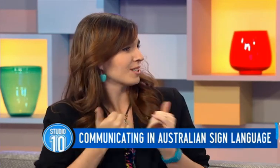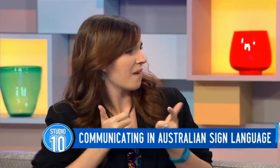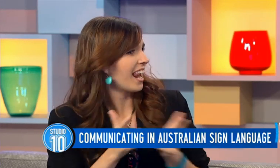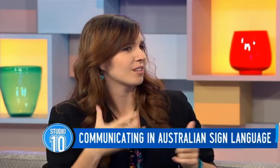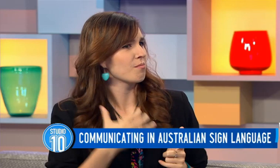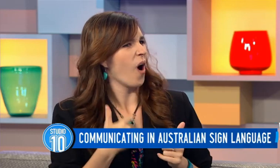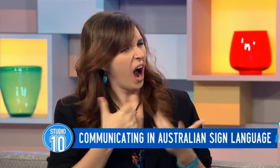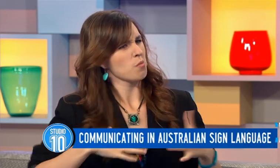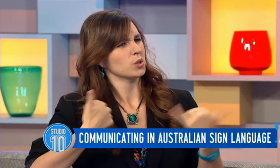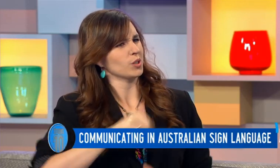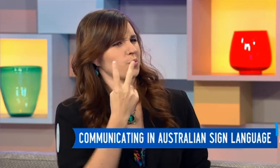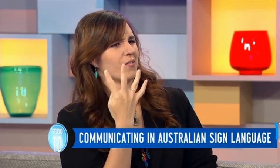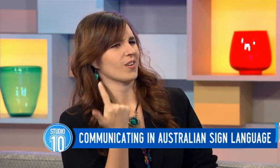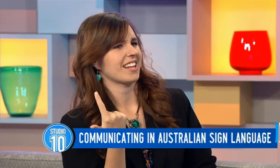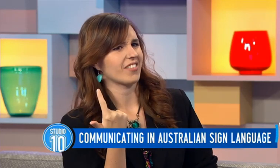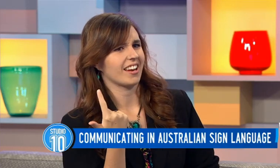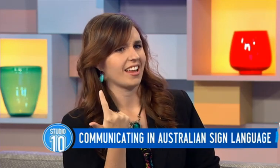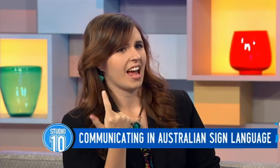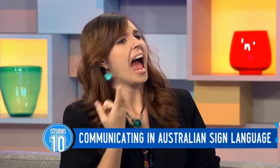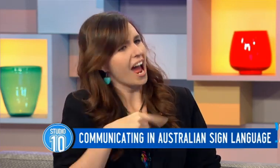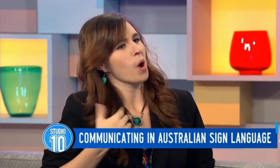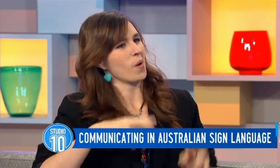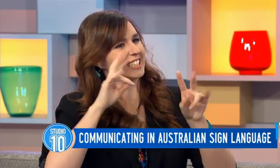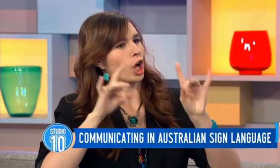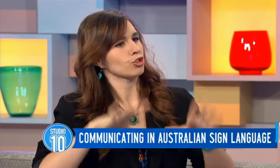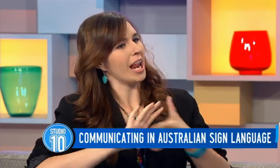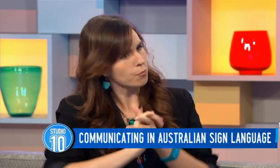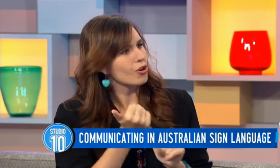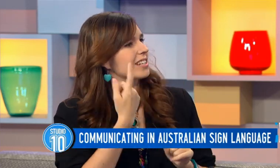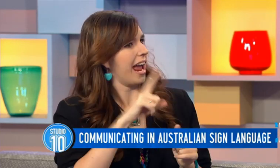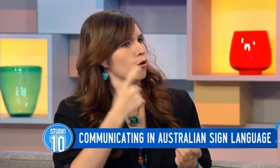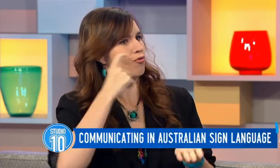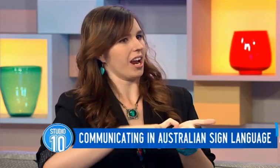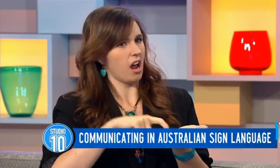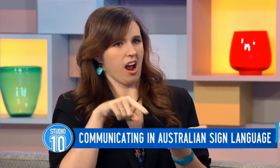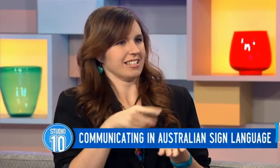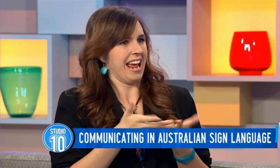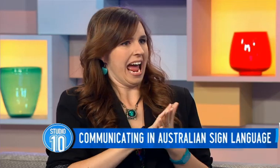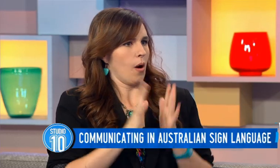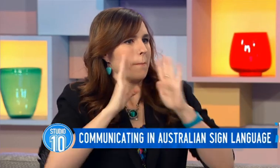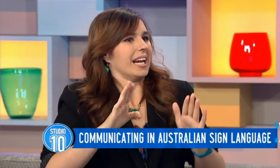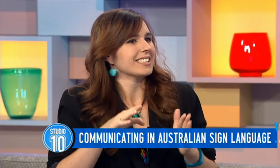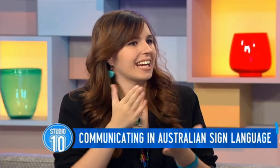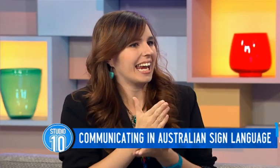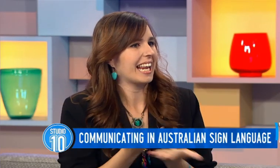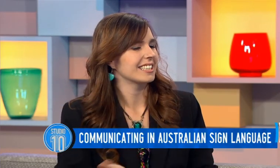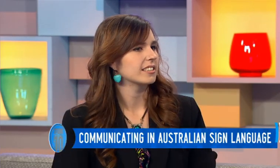it's my community, it's my language I want to use it 24/7 and I want to see Australians appreciating and recognising how amazing